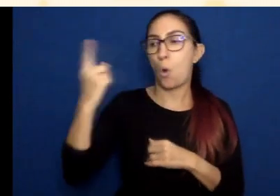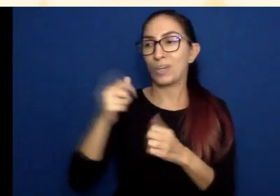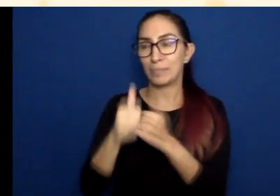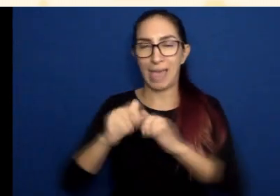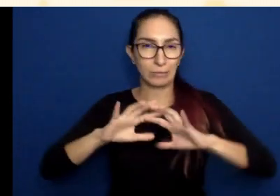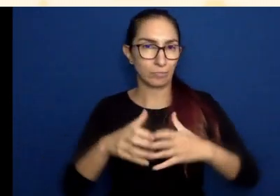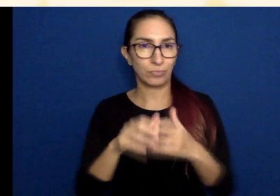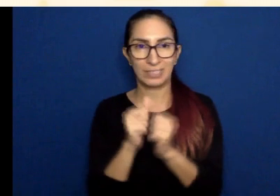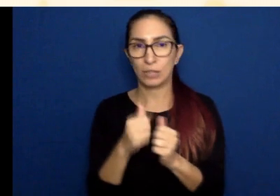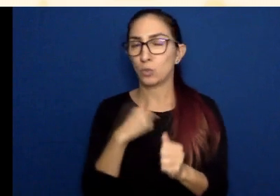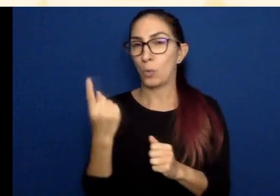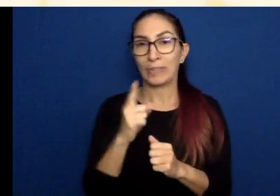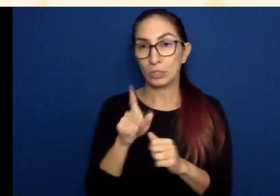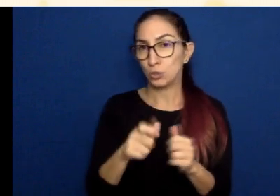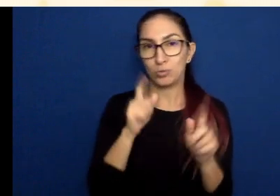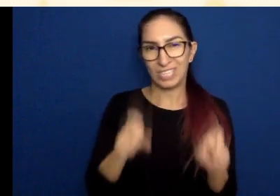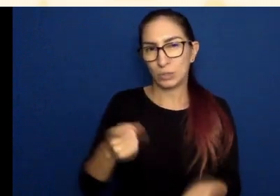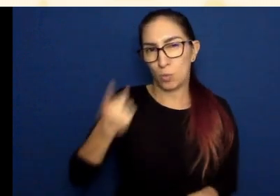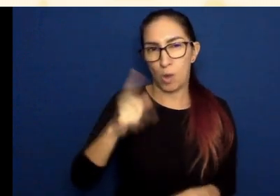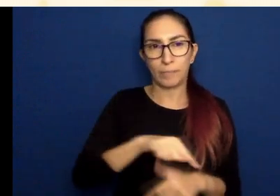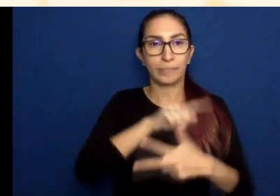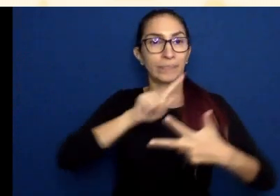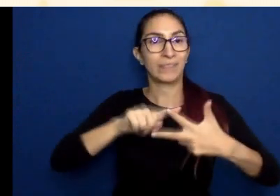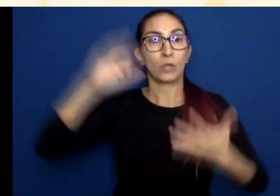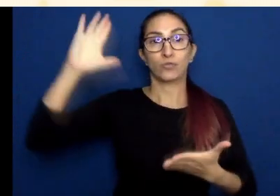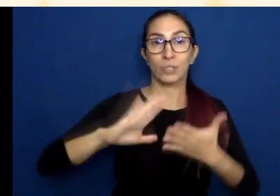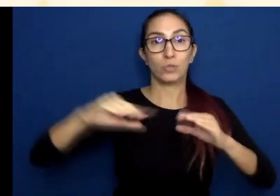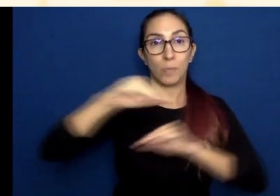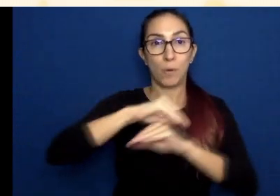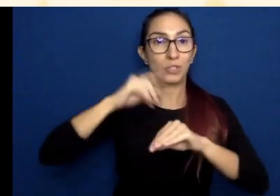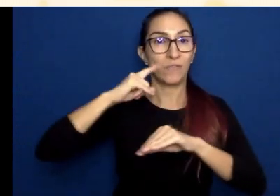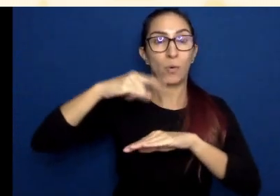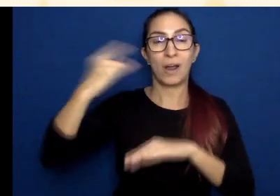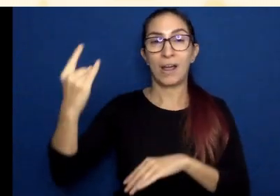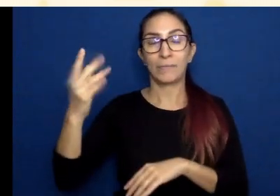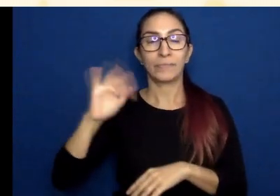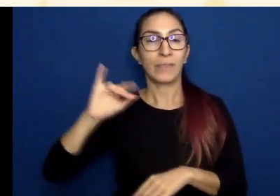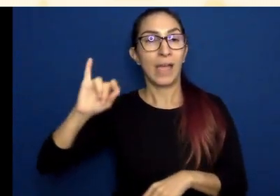Reduce motion on iOS and remove animations in Android always fail together or pass together.